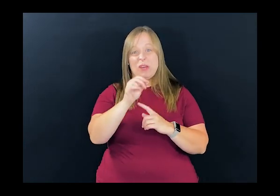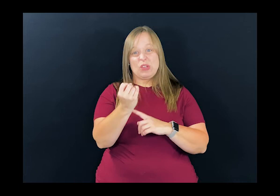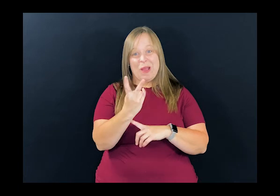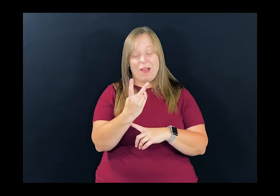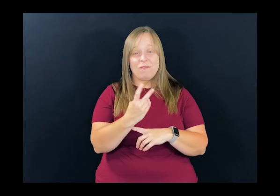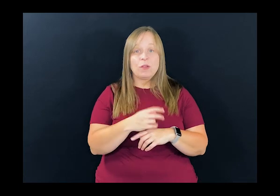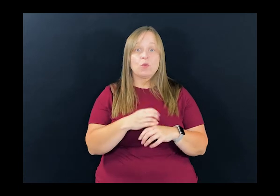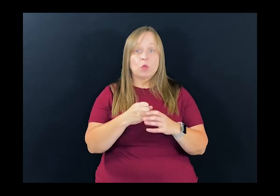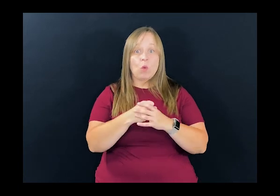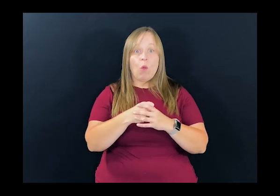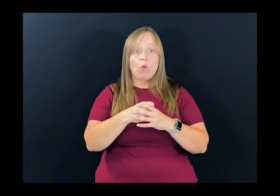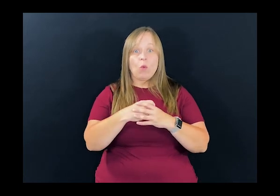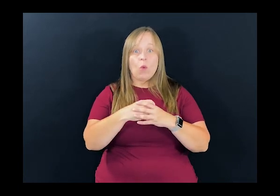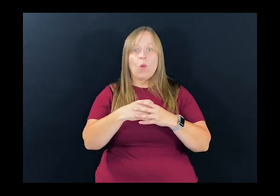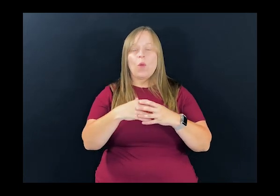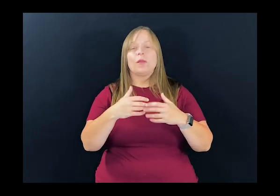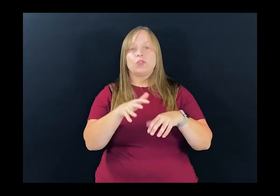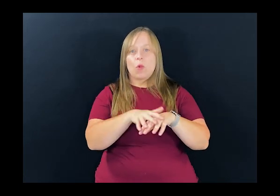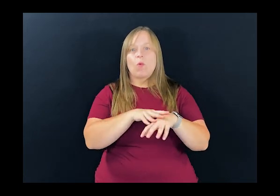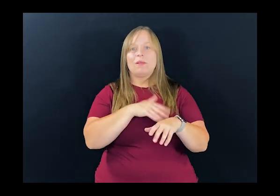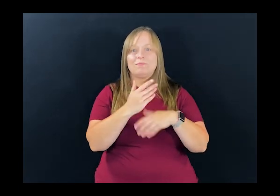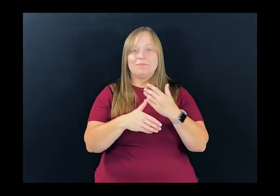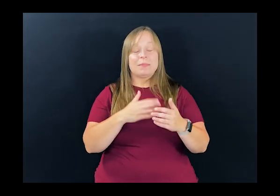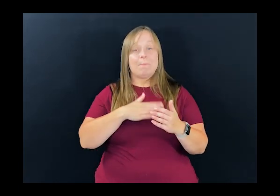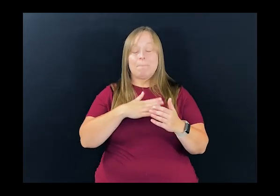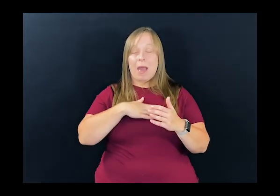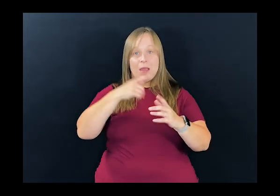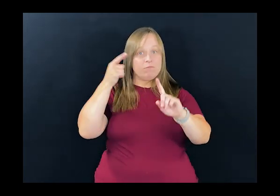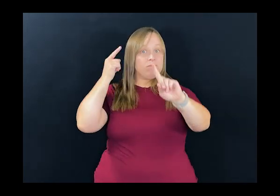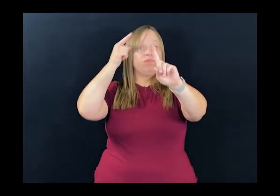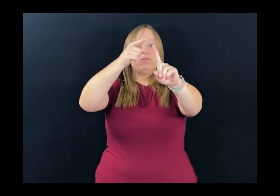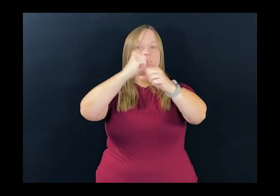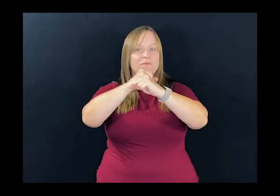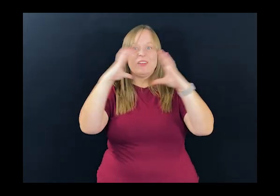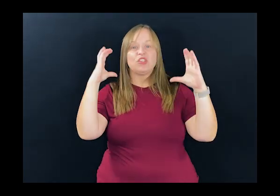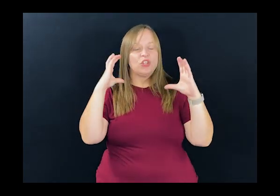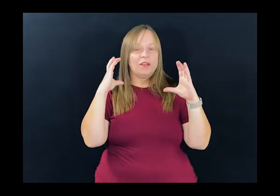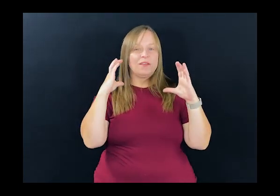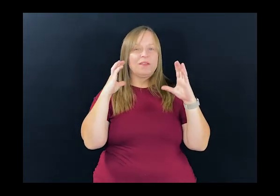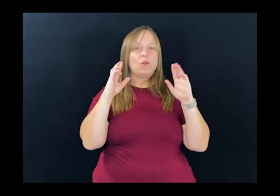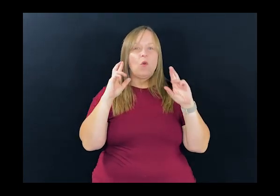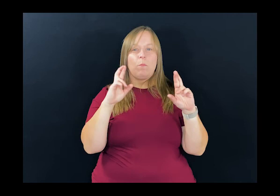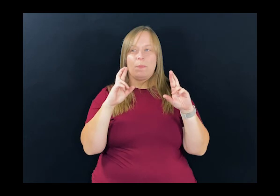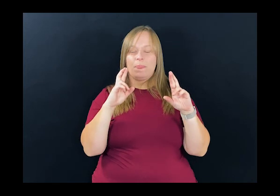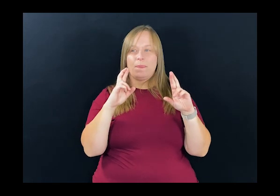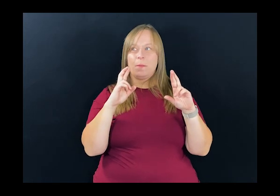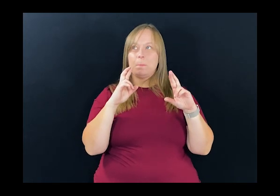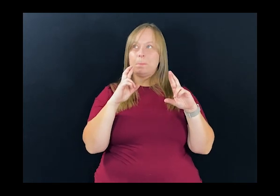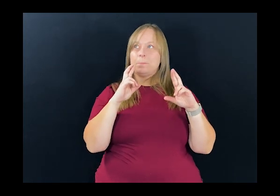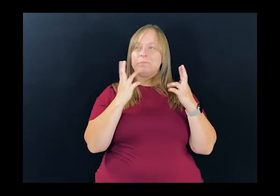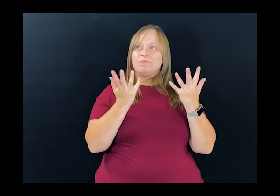And so we're growing and you know, my vision is to help that, it's over,